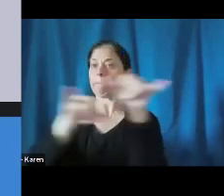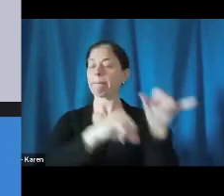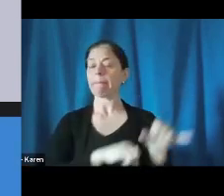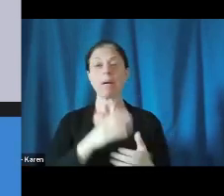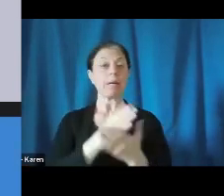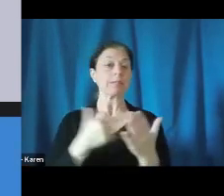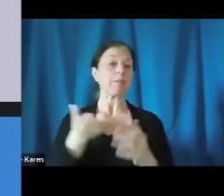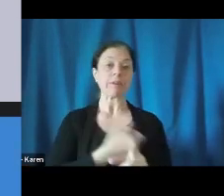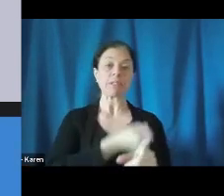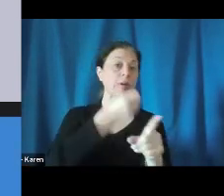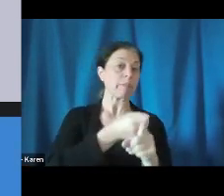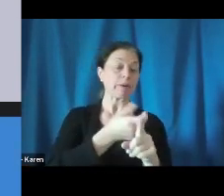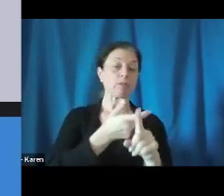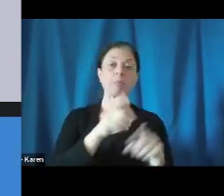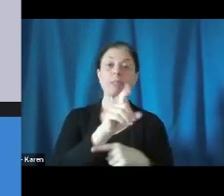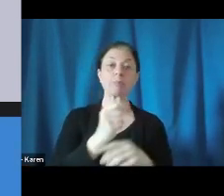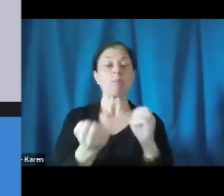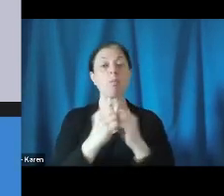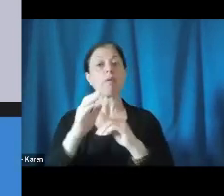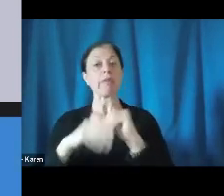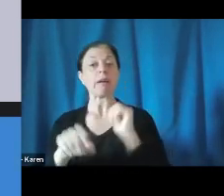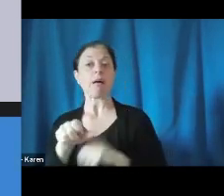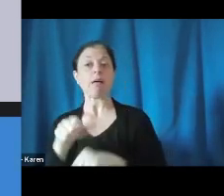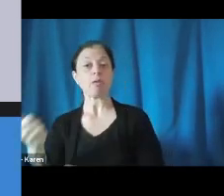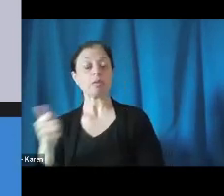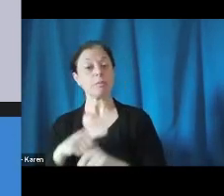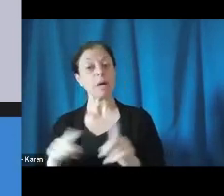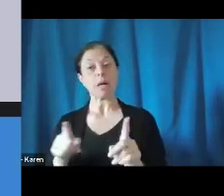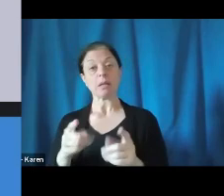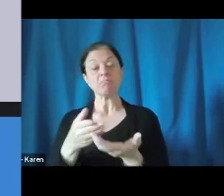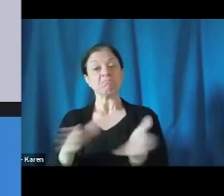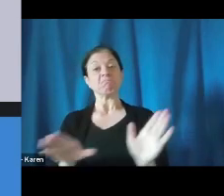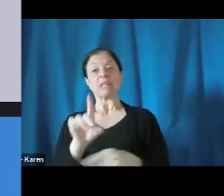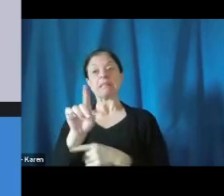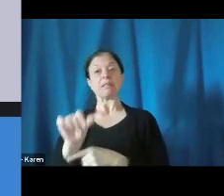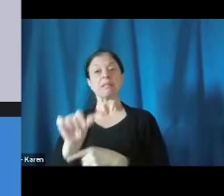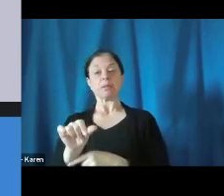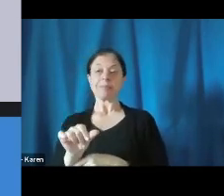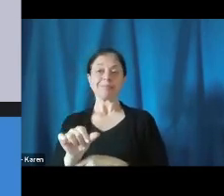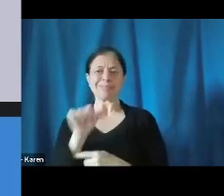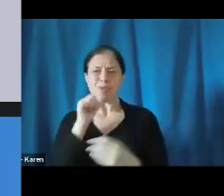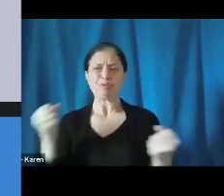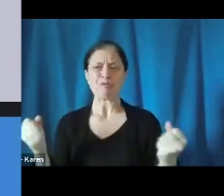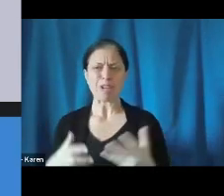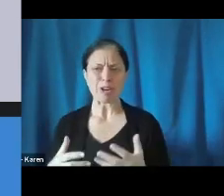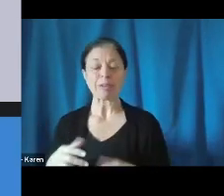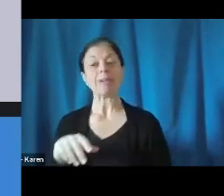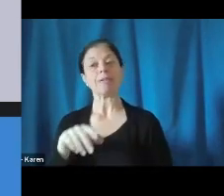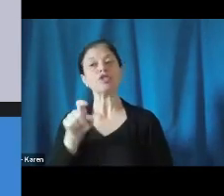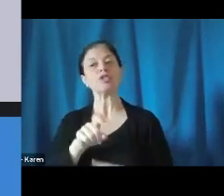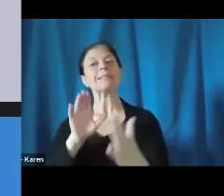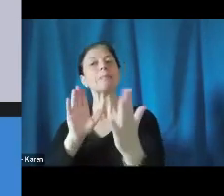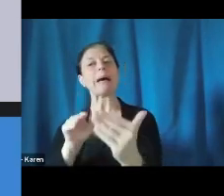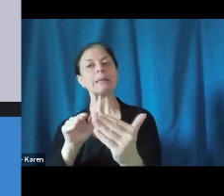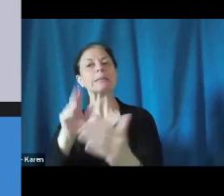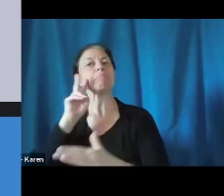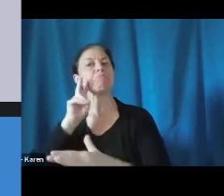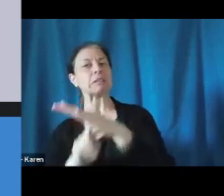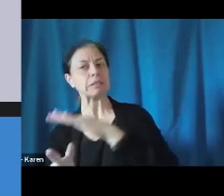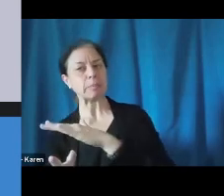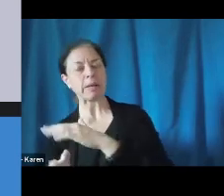white flower having a pink petal. There There are genetic differences in all of us, and some are impacted more